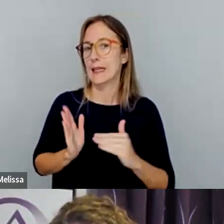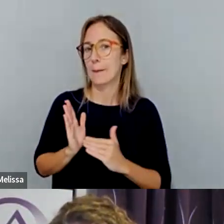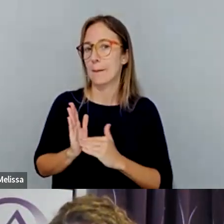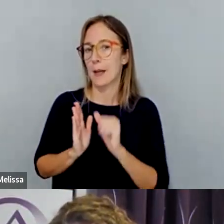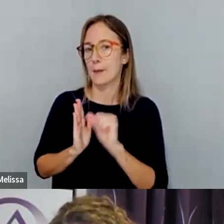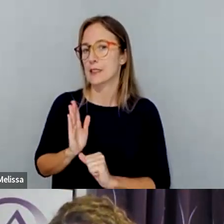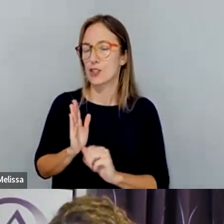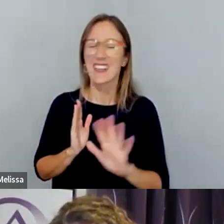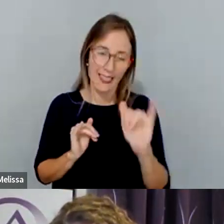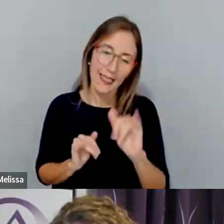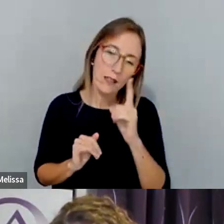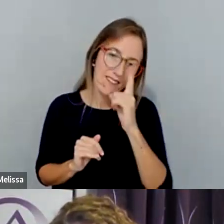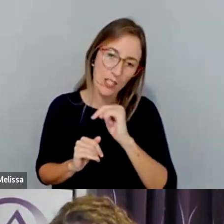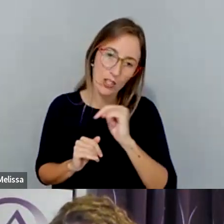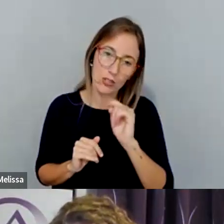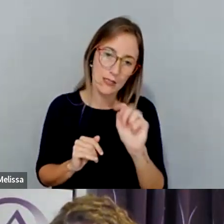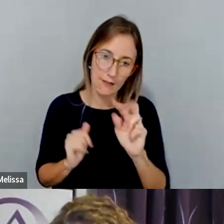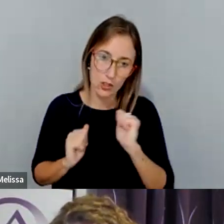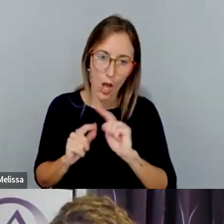for my deaf brother. She interpreted to get done what she wanted done to